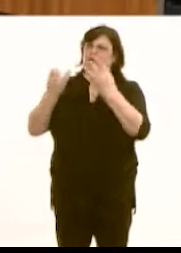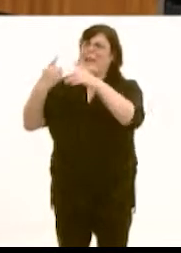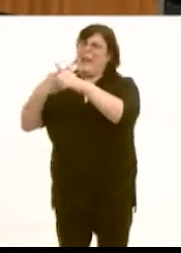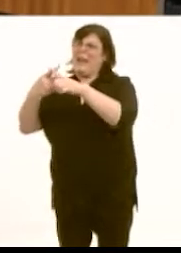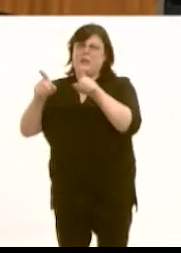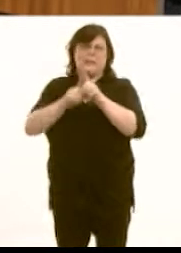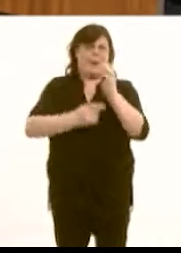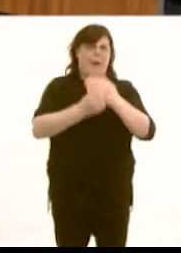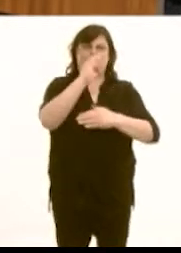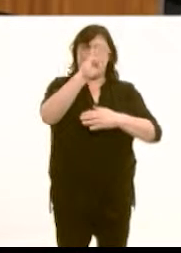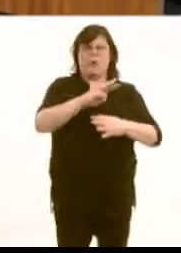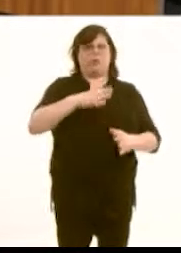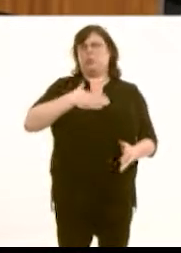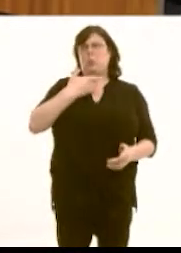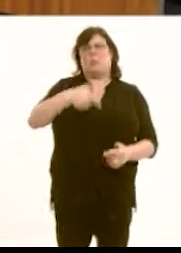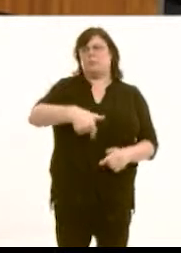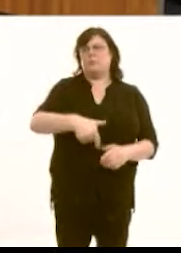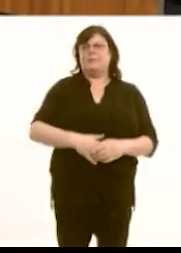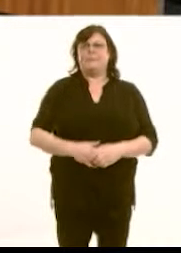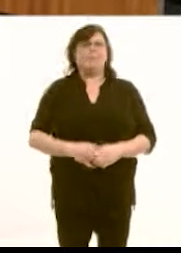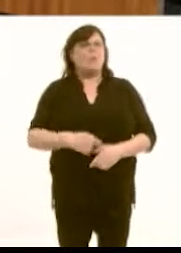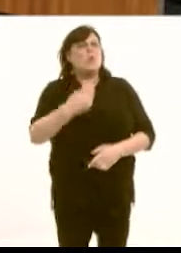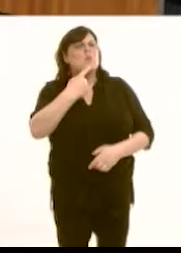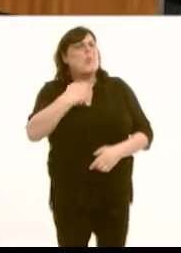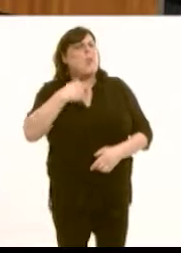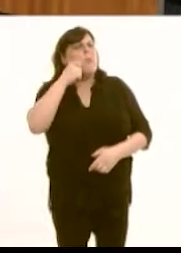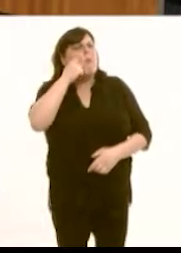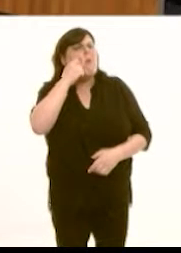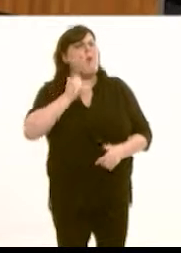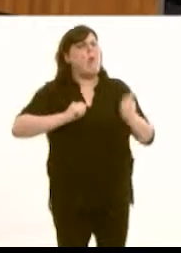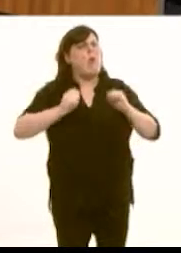Davies: First Minister, you say Iíve got the brass neckóthis report clearly identifies